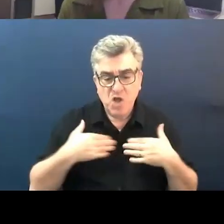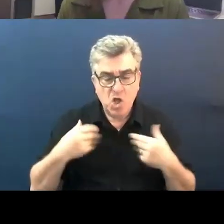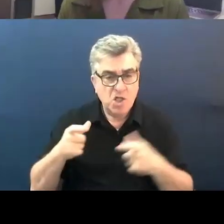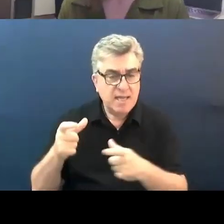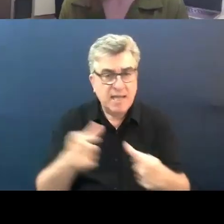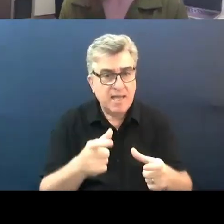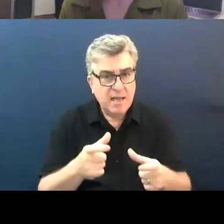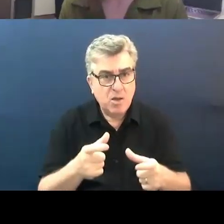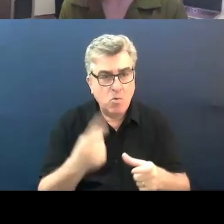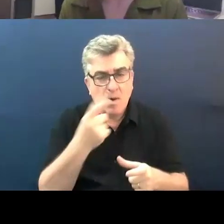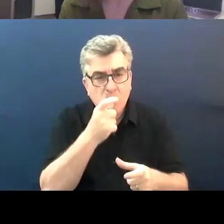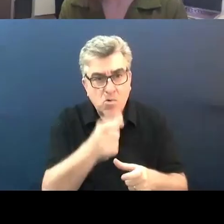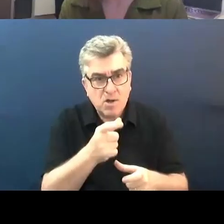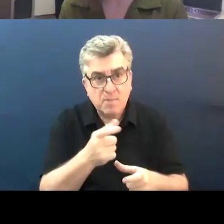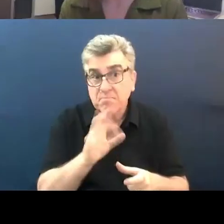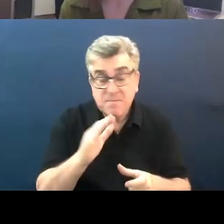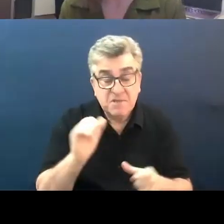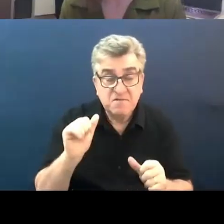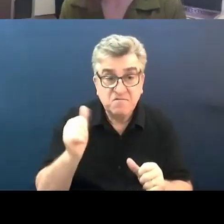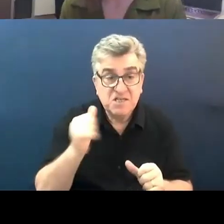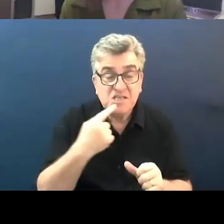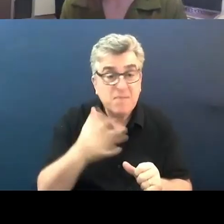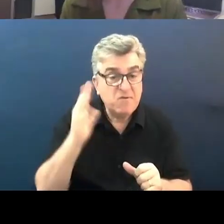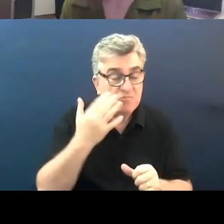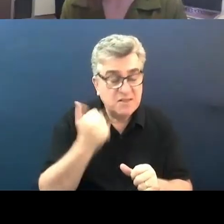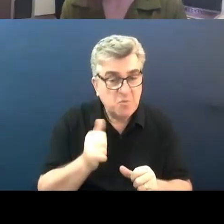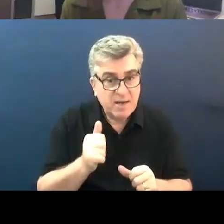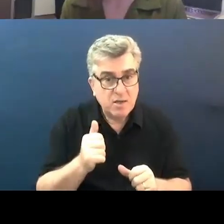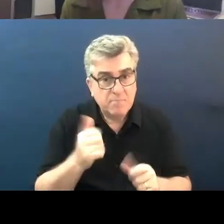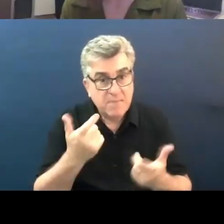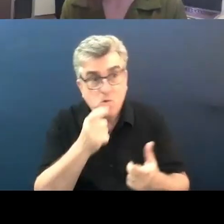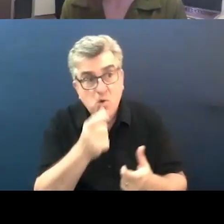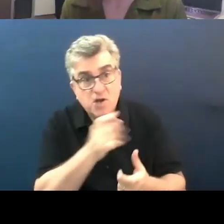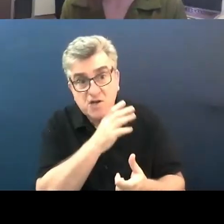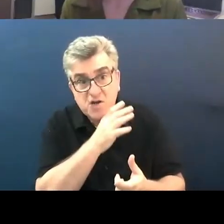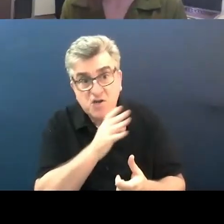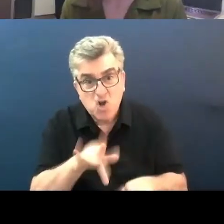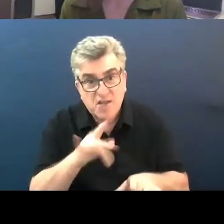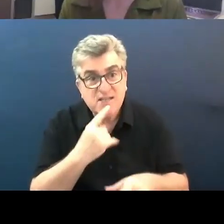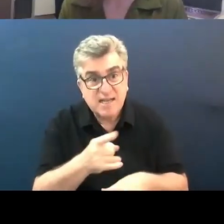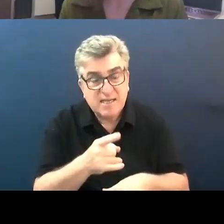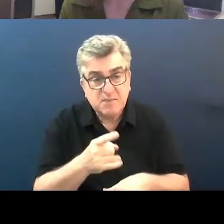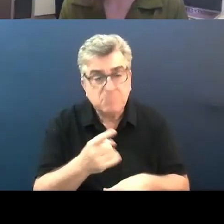It can be one that we've already said today or one that we've missed. I'll start with Jess.